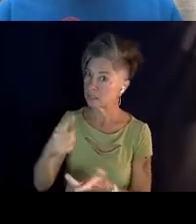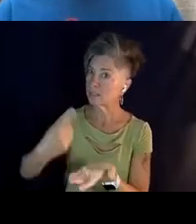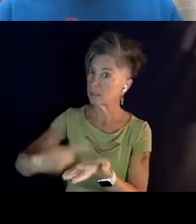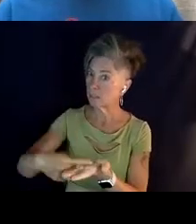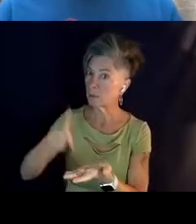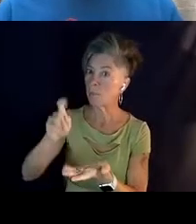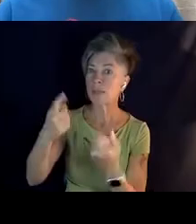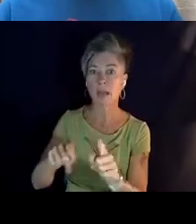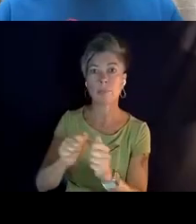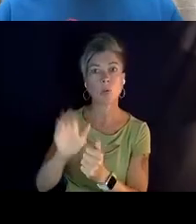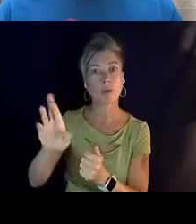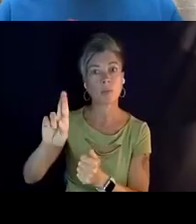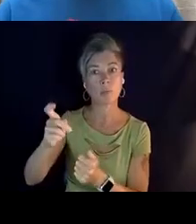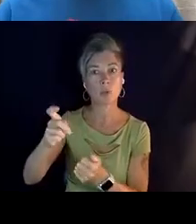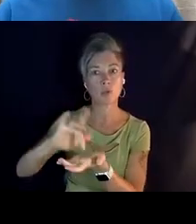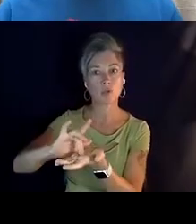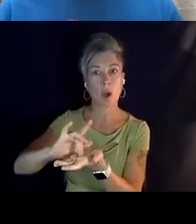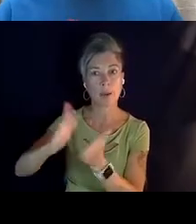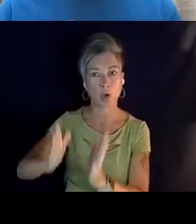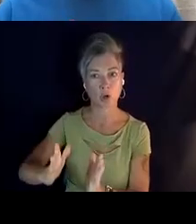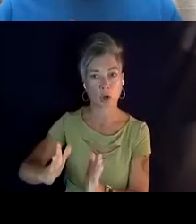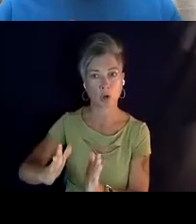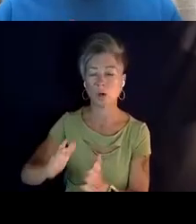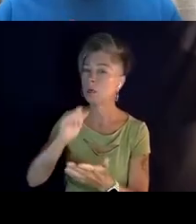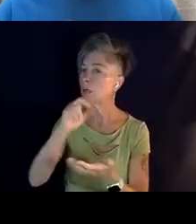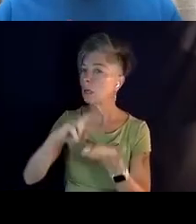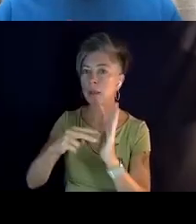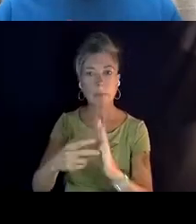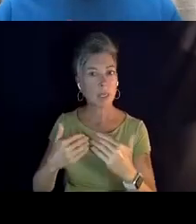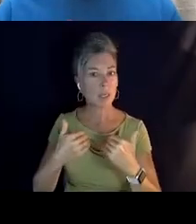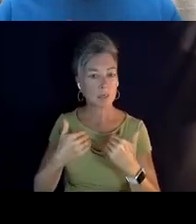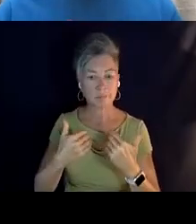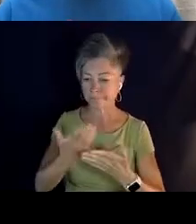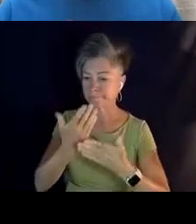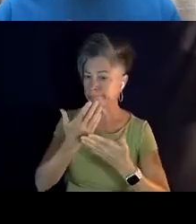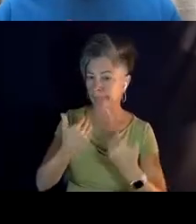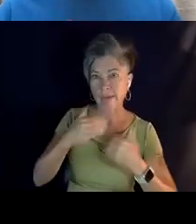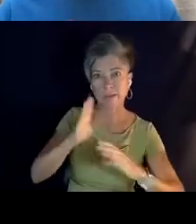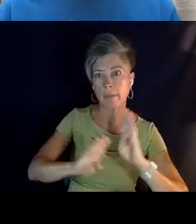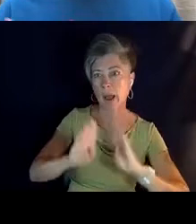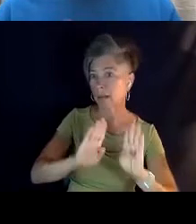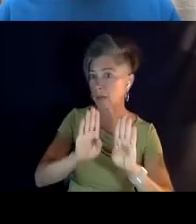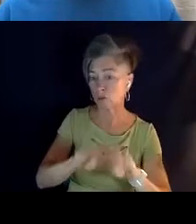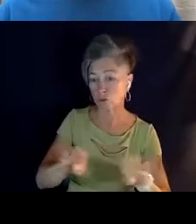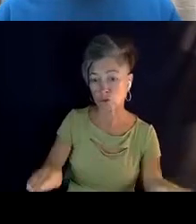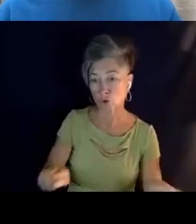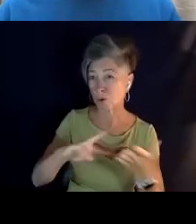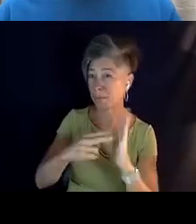This doesn't mean that having biological children is completely off the table for the rest of your life. I explain it that it's just